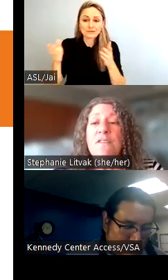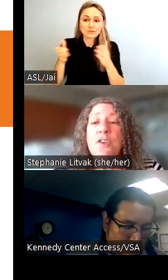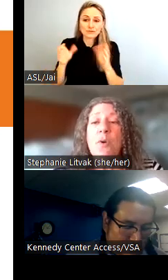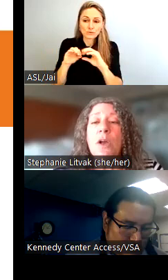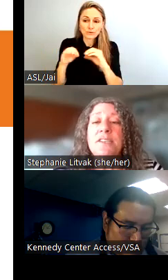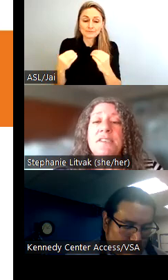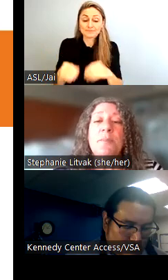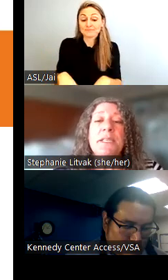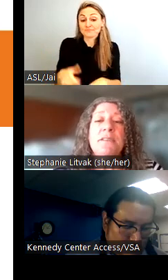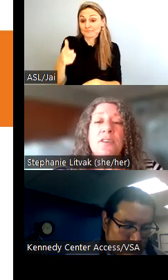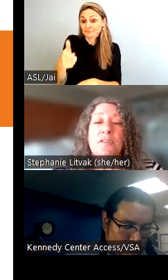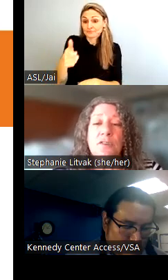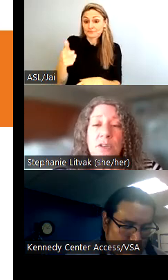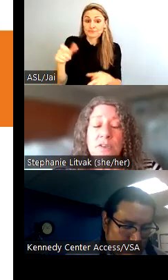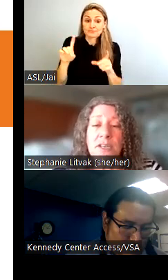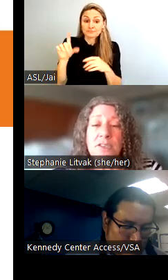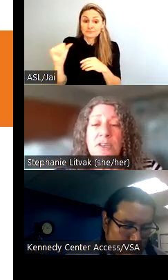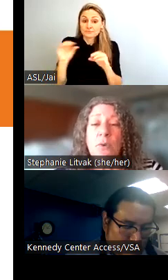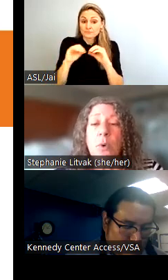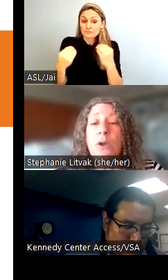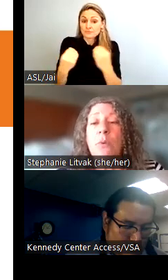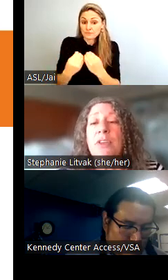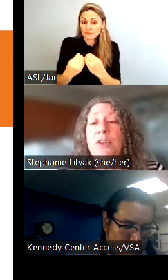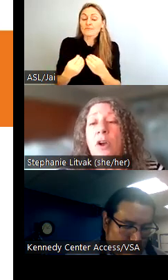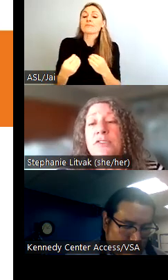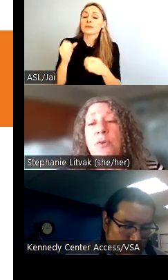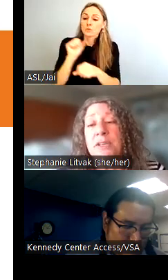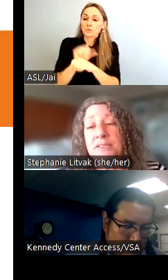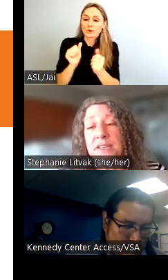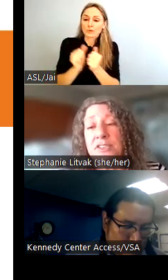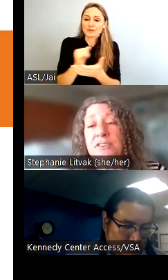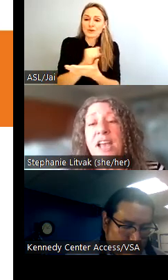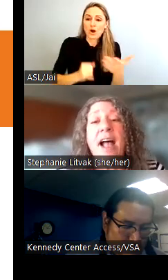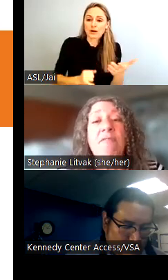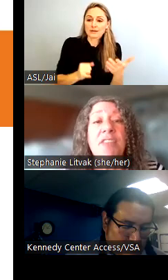If you are a disability service organization, work with an arts organization to have them